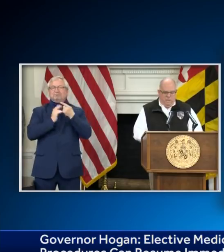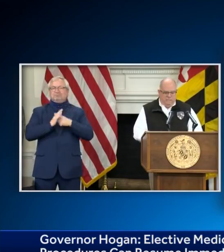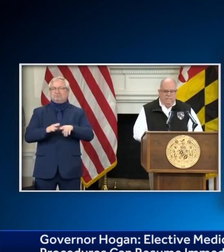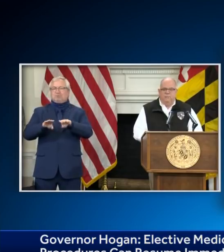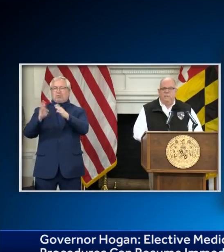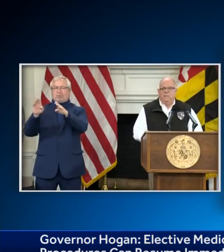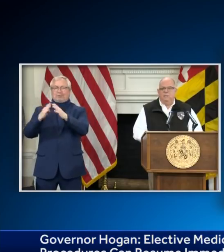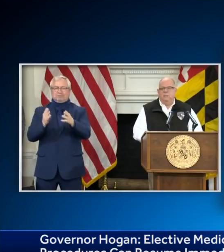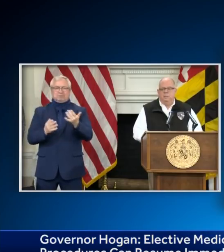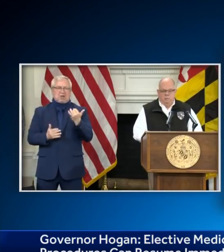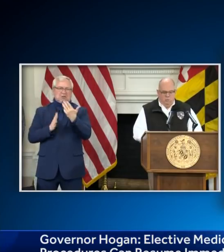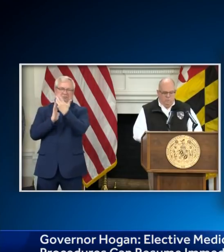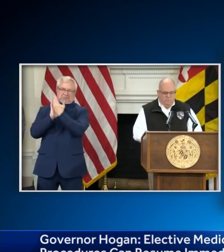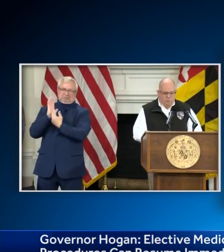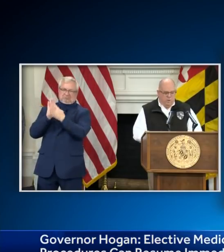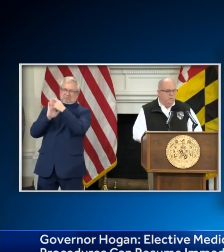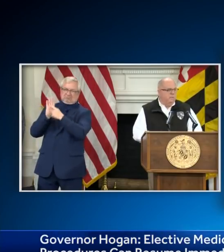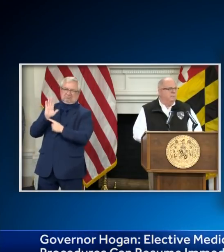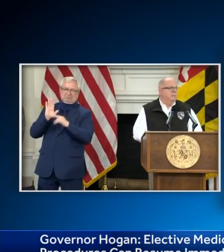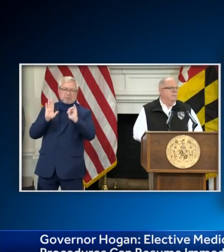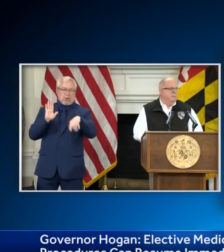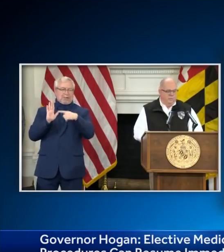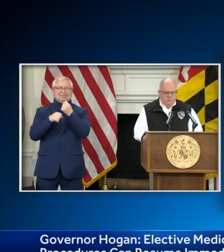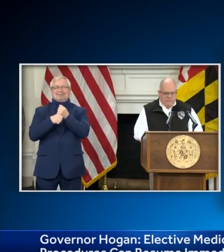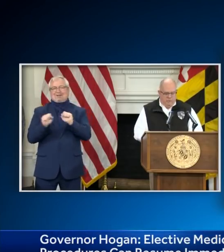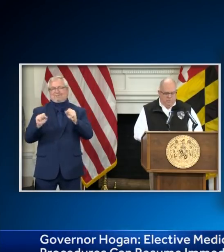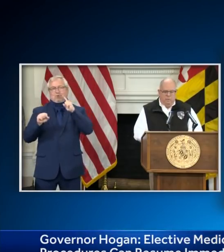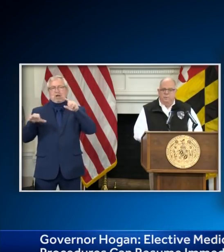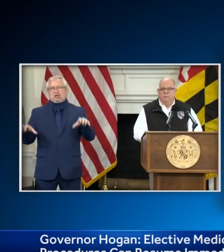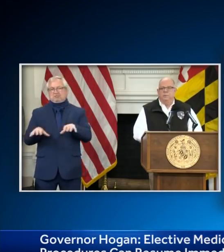RESUMING ADDITIONAL, LOWER RISK OUTDOOR ACTIVITIES.